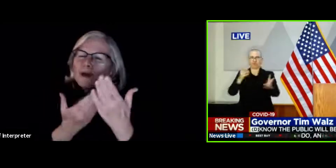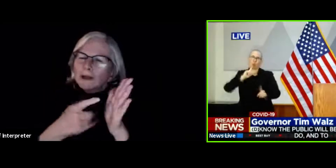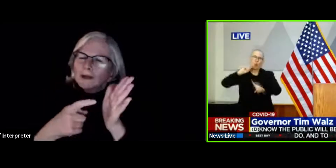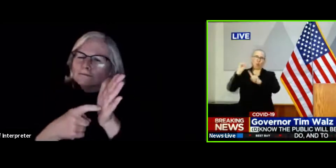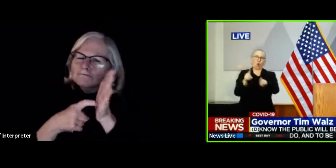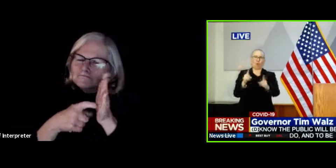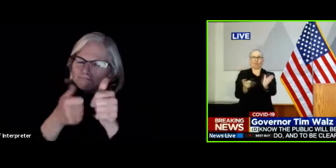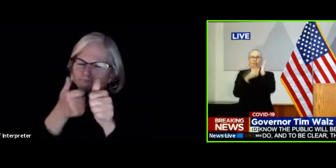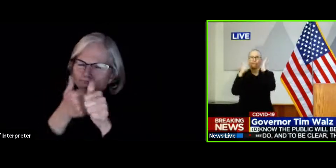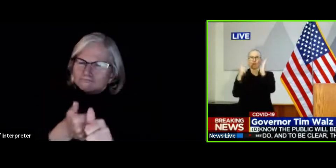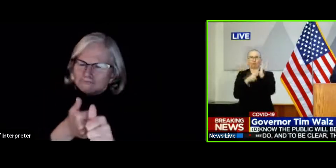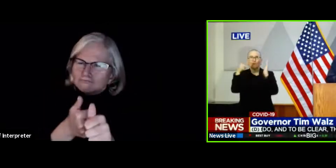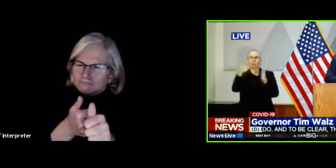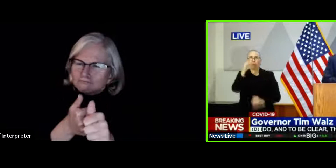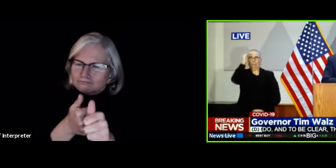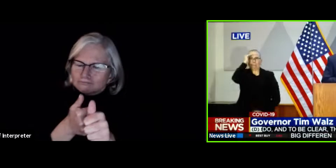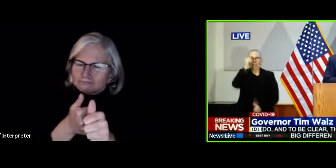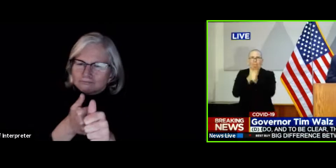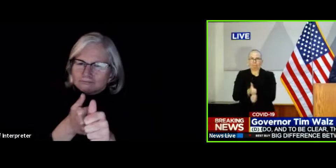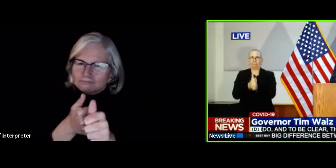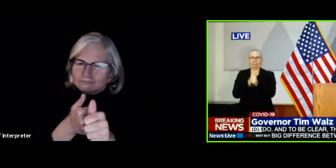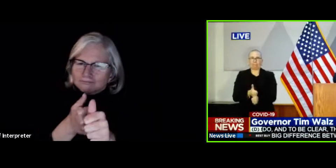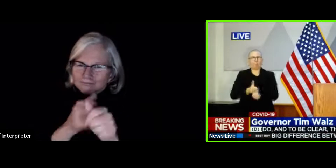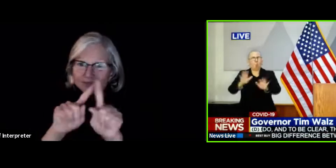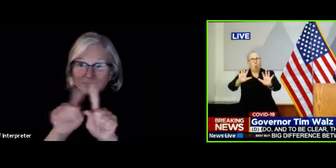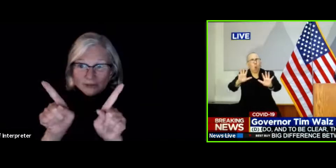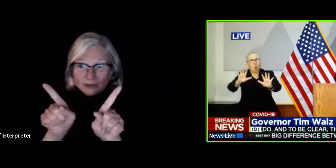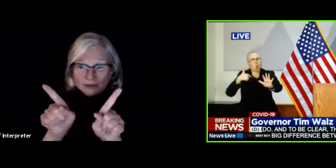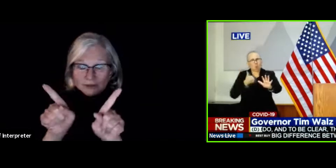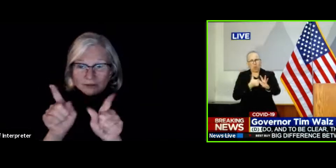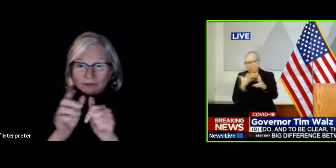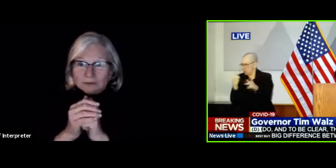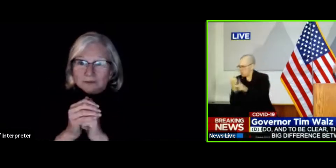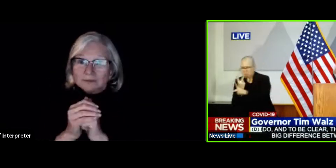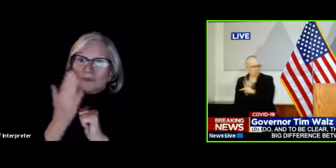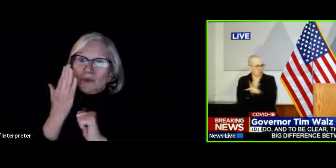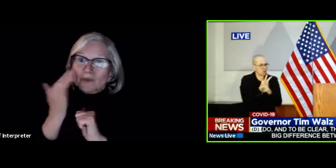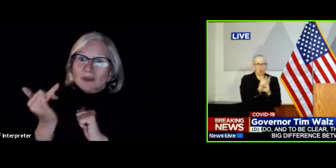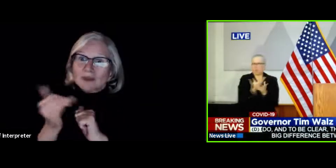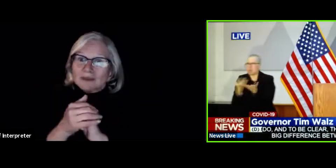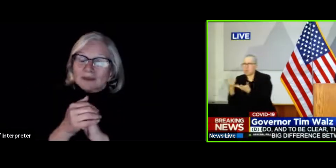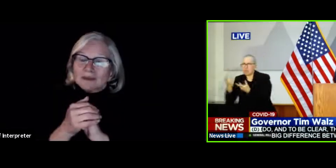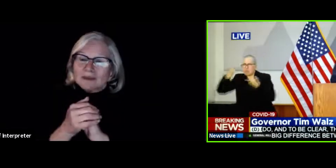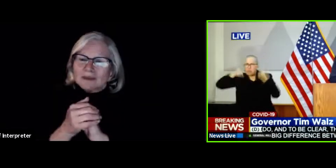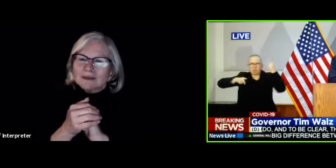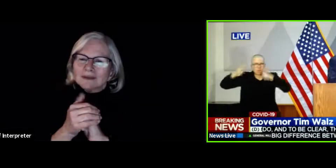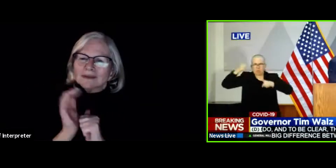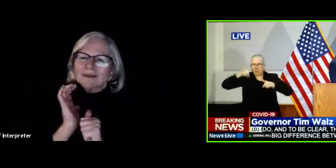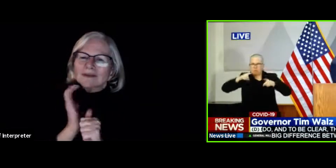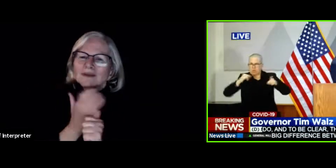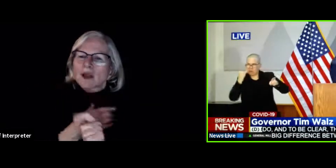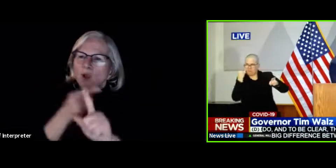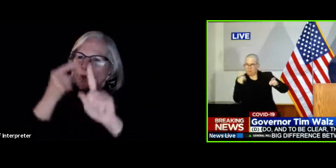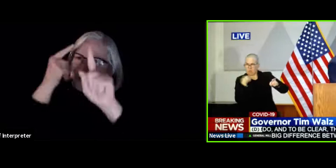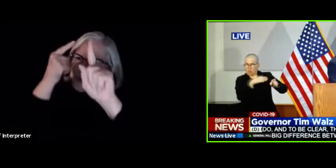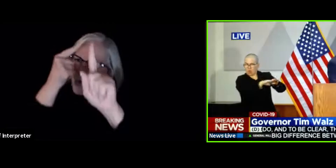RECOMMENDATIONS AND MANDATES BECAUSE THE ULTIMATE GOAL HERE WAS TO SLOW OR STOP